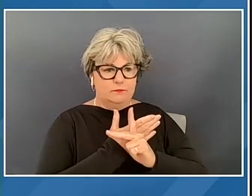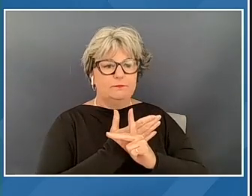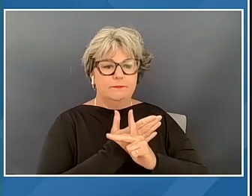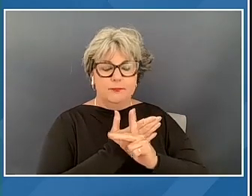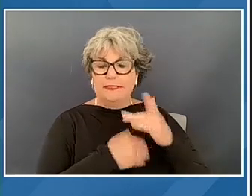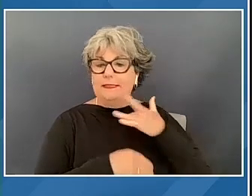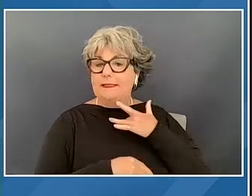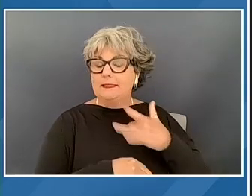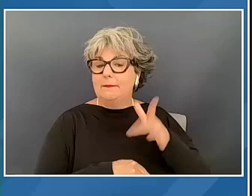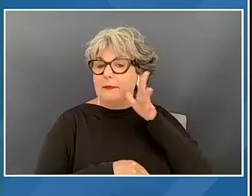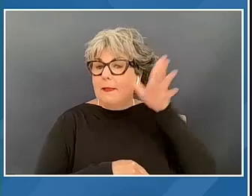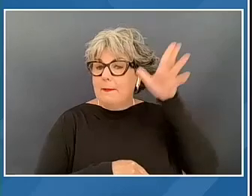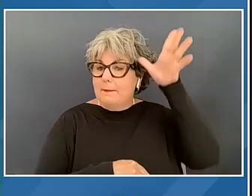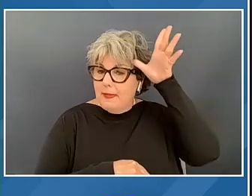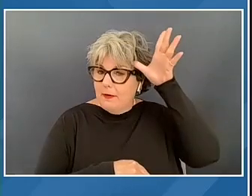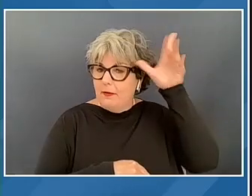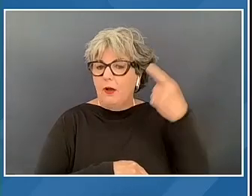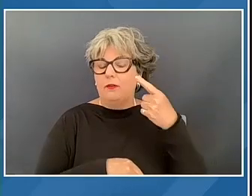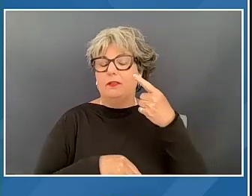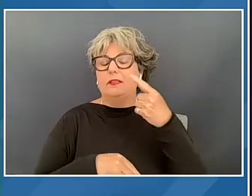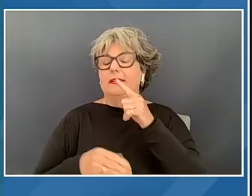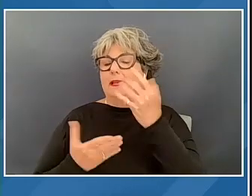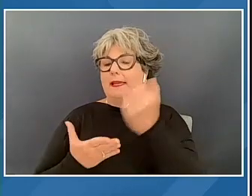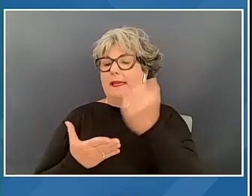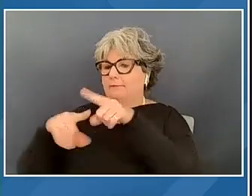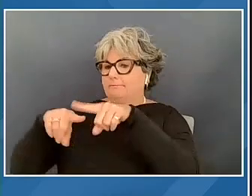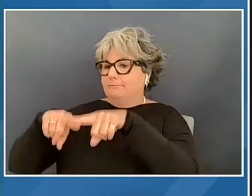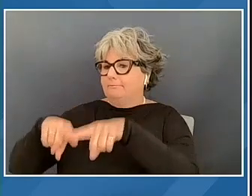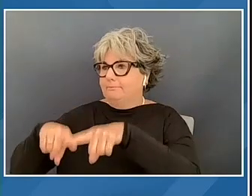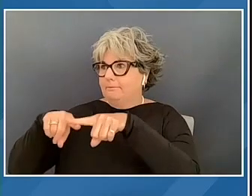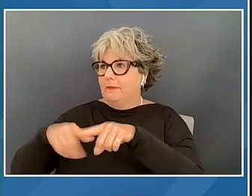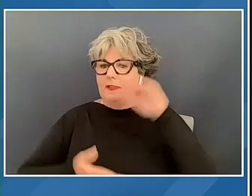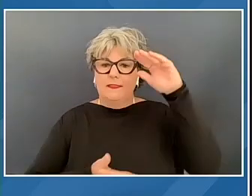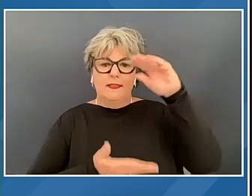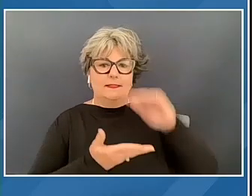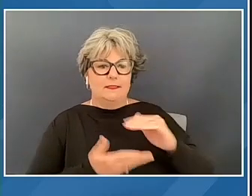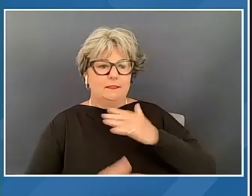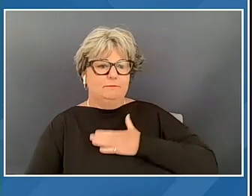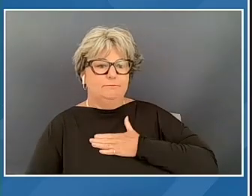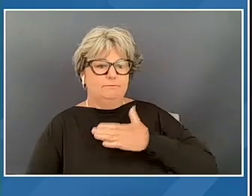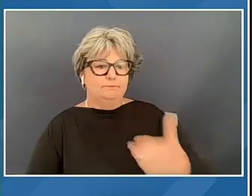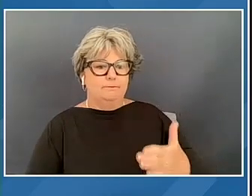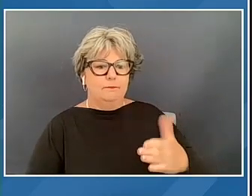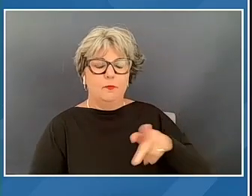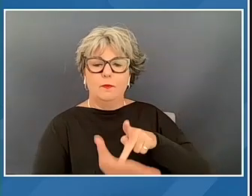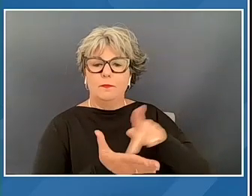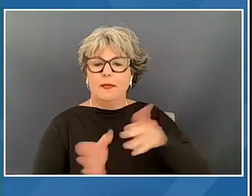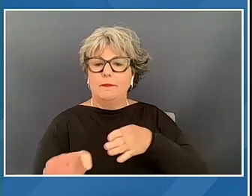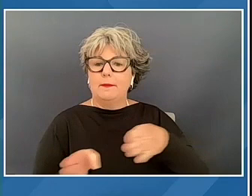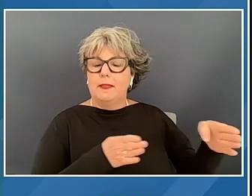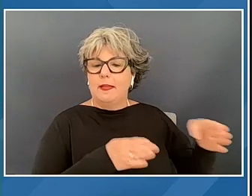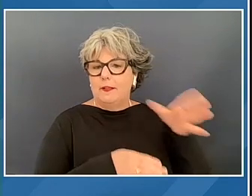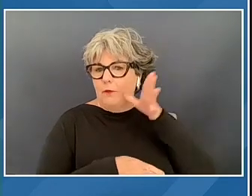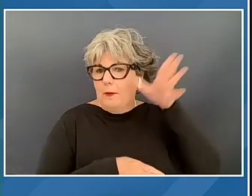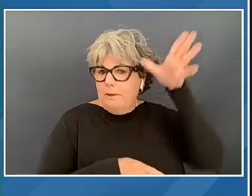for income contingent repayment, which is the least generous Income Driven Repayment Plan. And as a result, we see in the legal aid